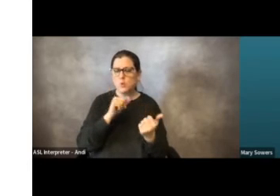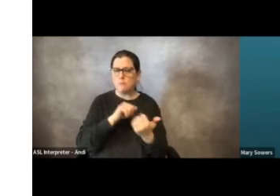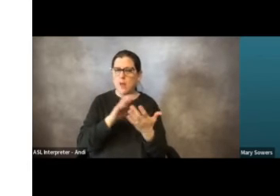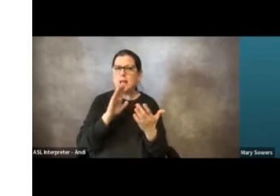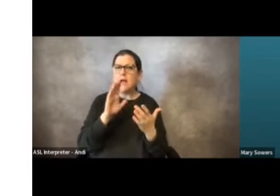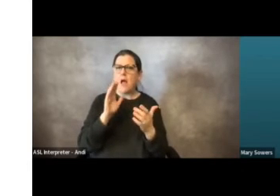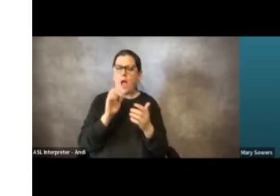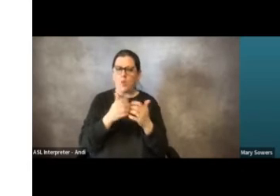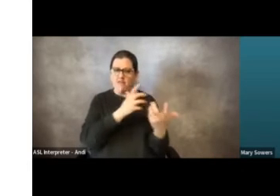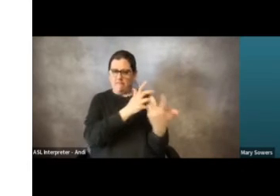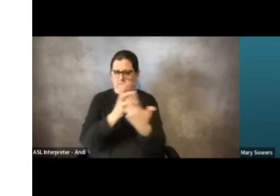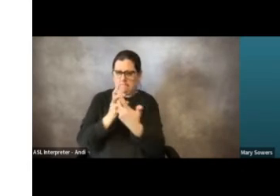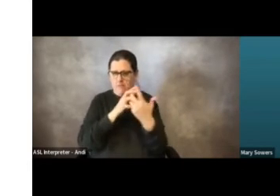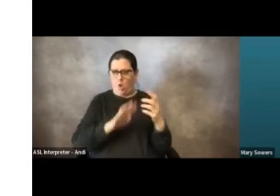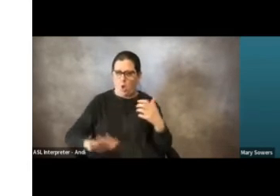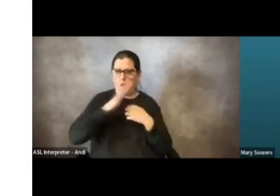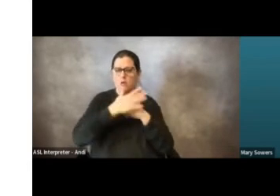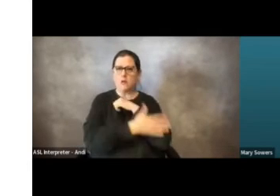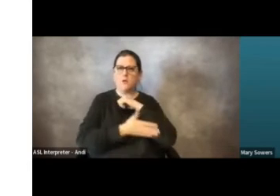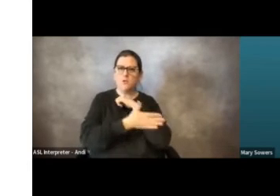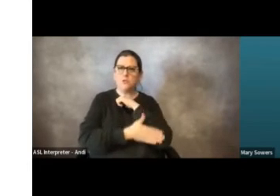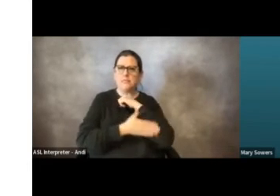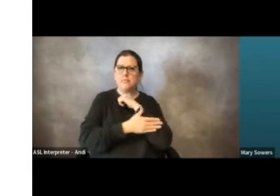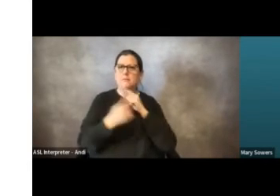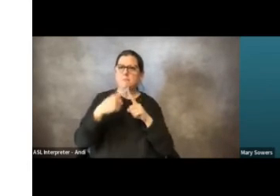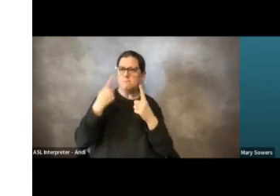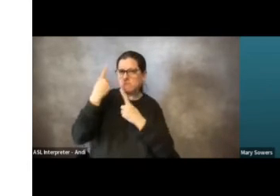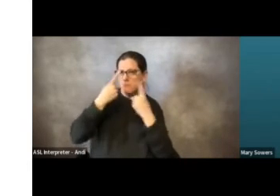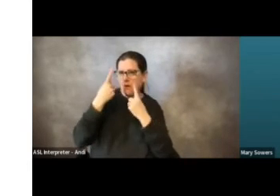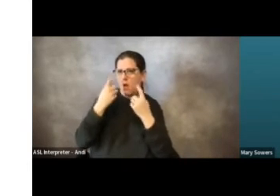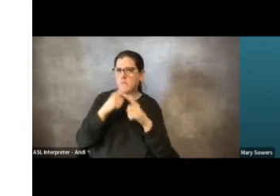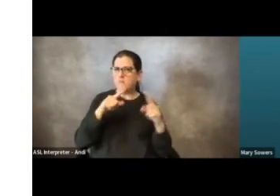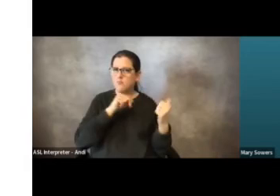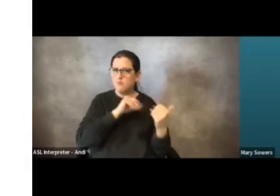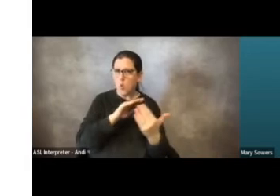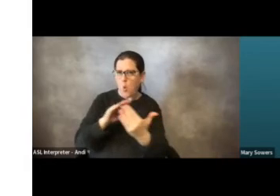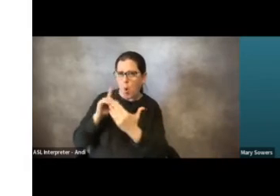country. And think about different ways of training, both clinical and direct support